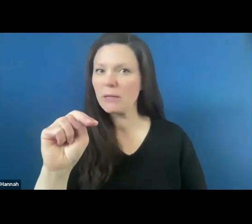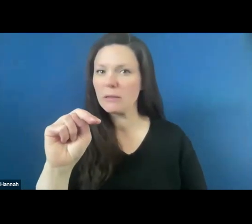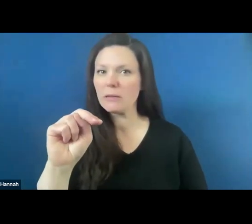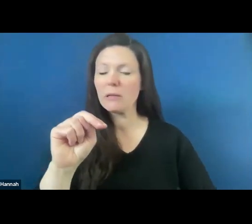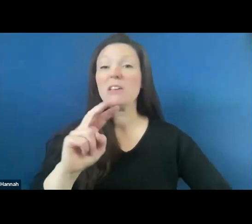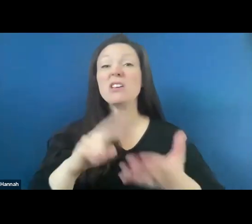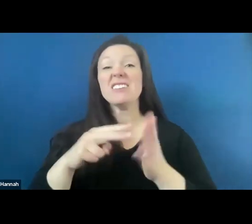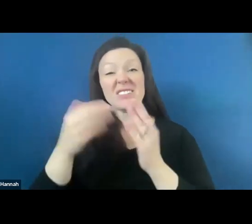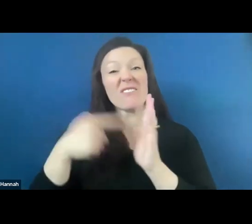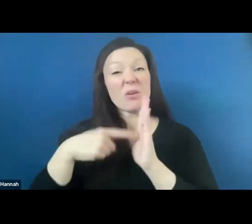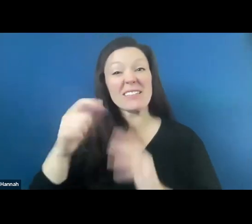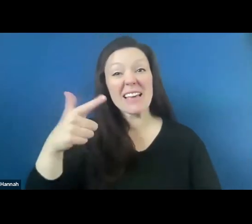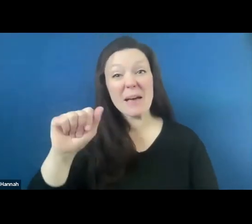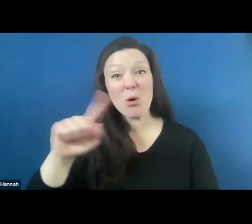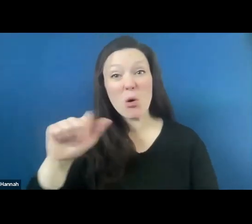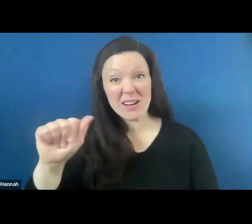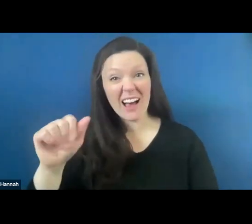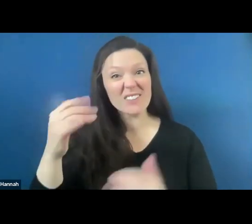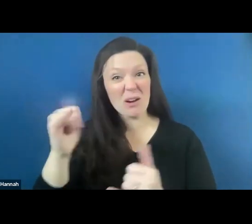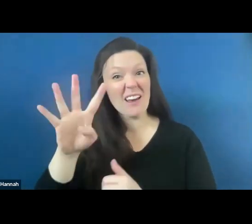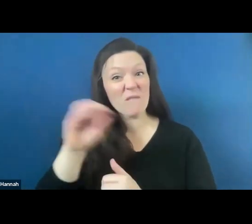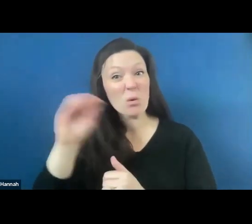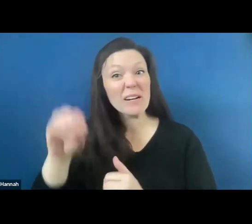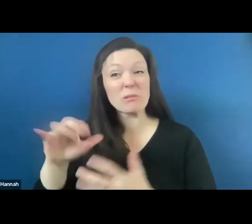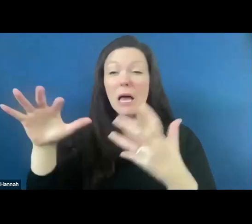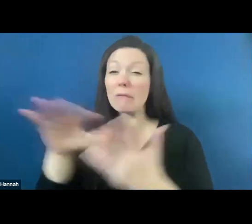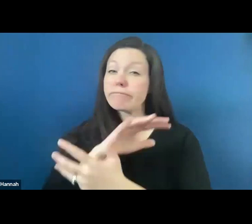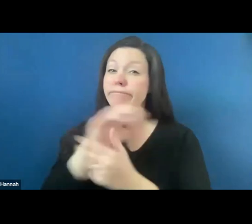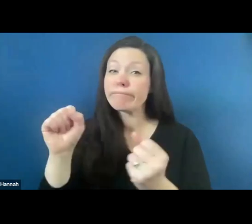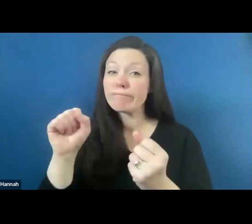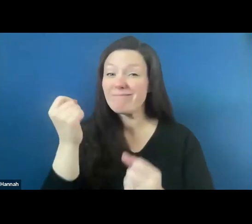being destroyed, it will be rebuilt. Ukraine will be rebuilt.